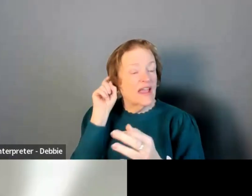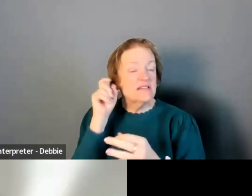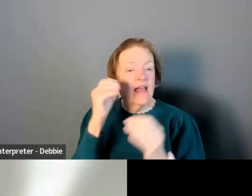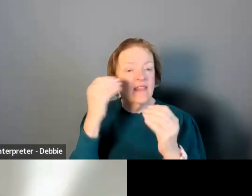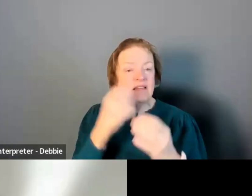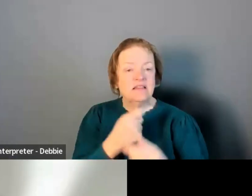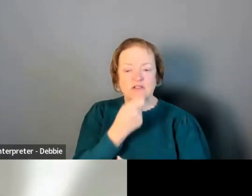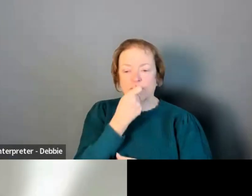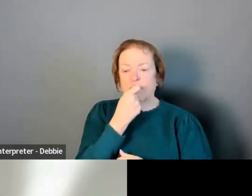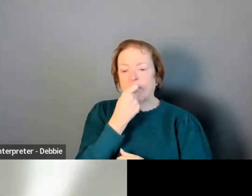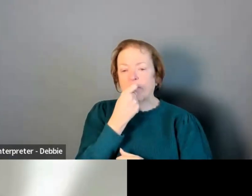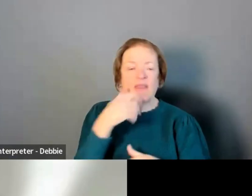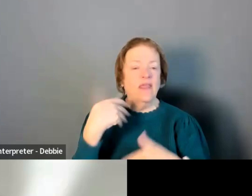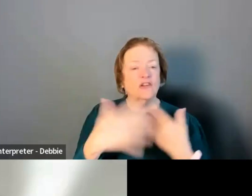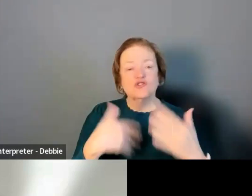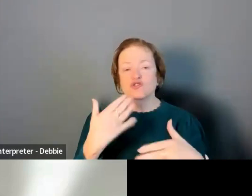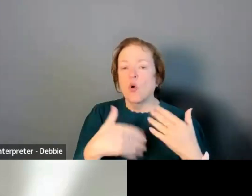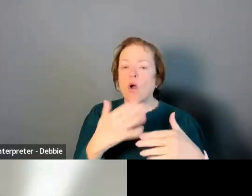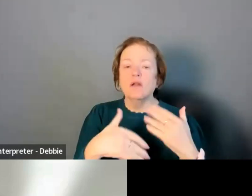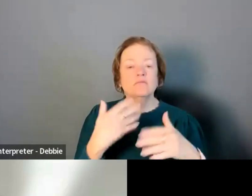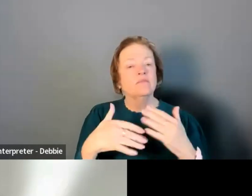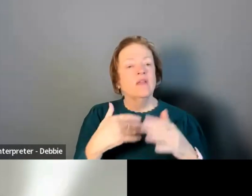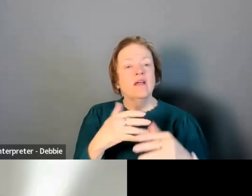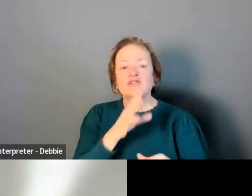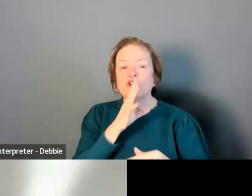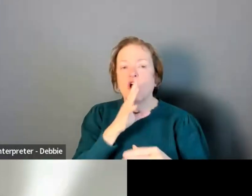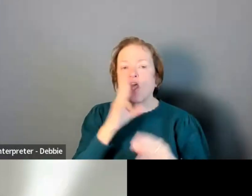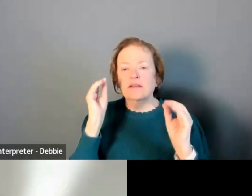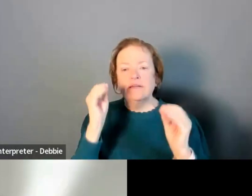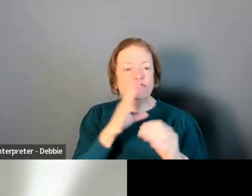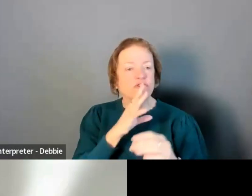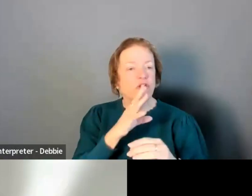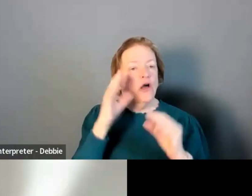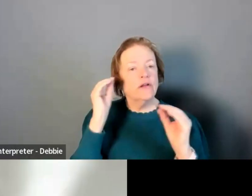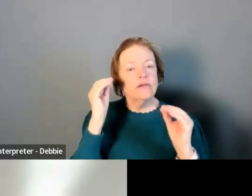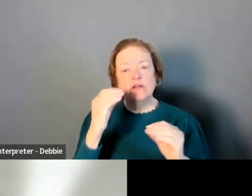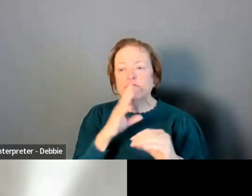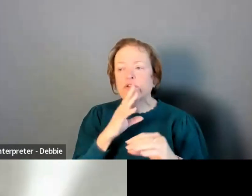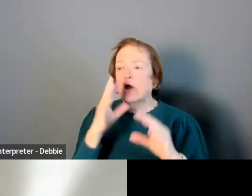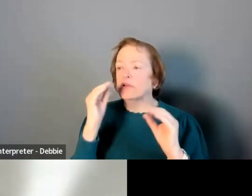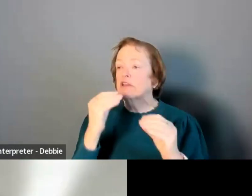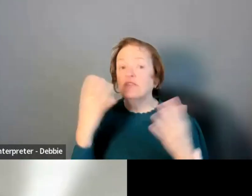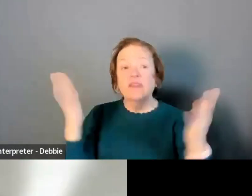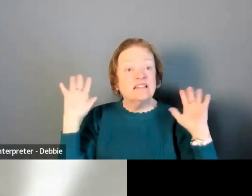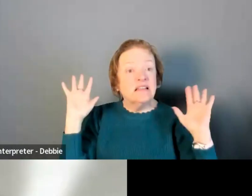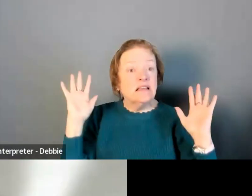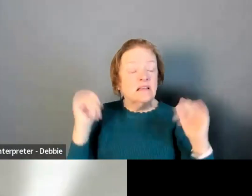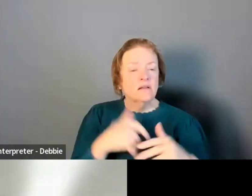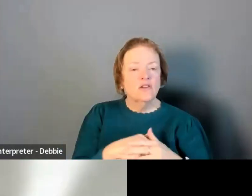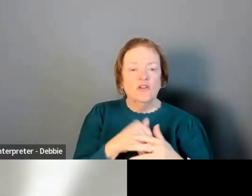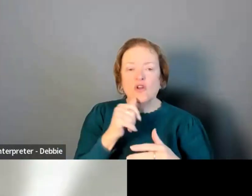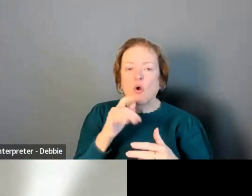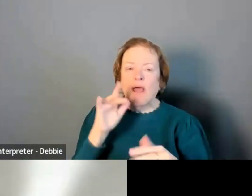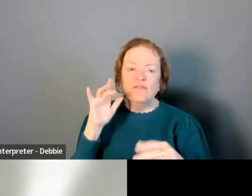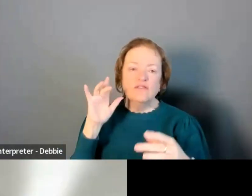and they are going to talk and teach, and that's it. You do not have to hit connect, you do not have to, you know, you still have a mute, but you